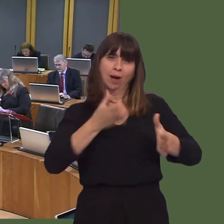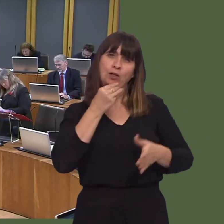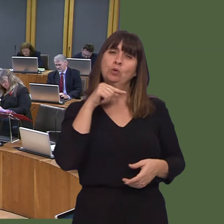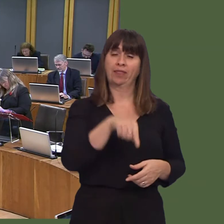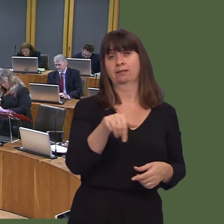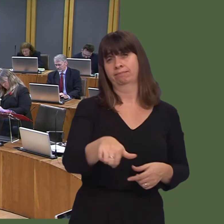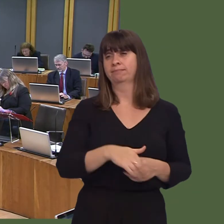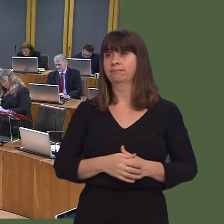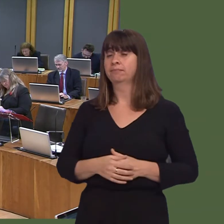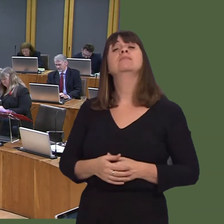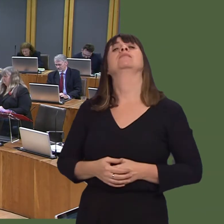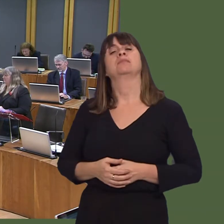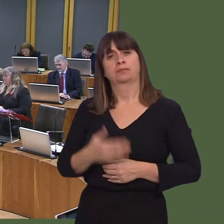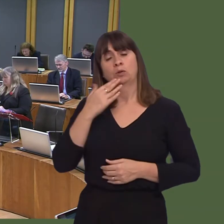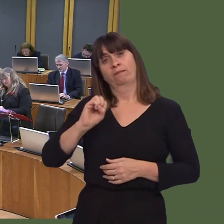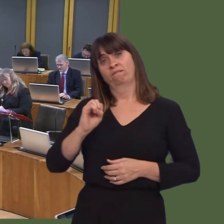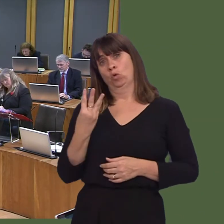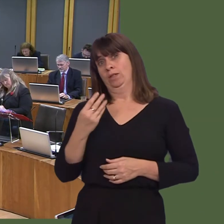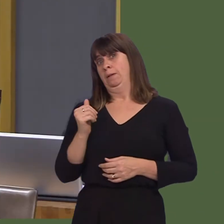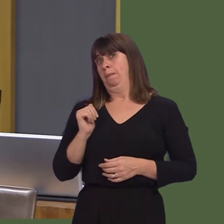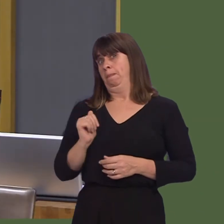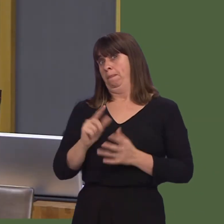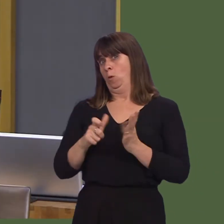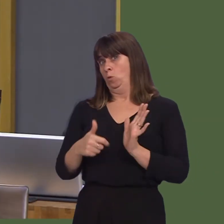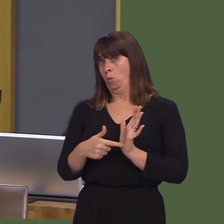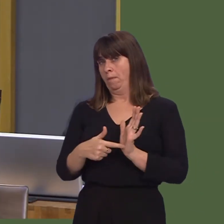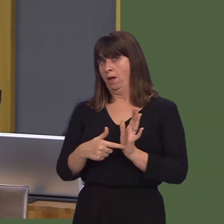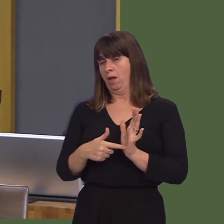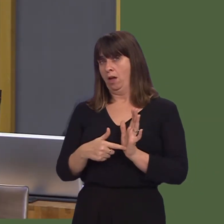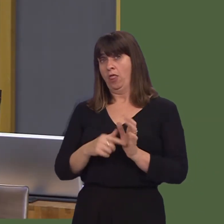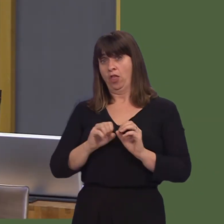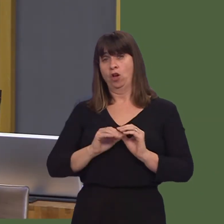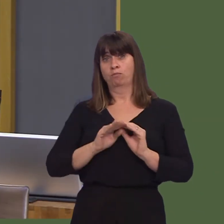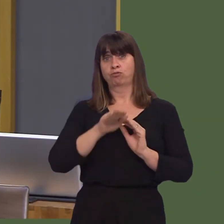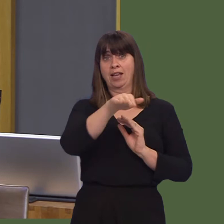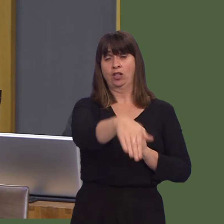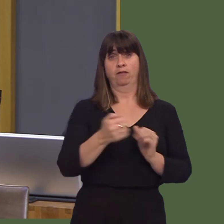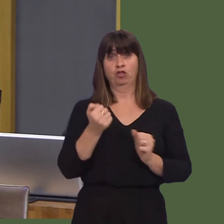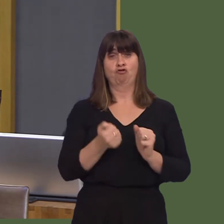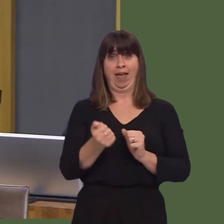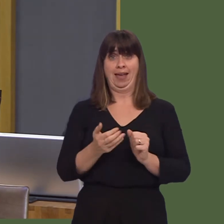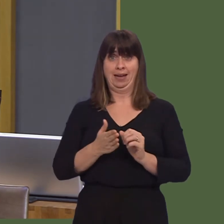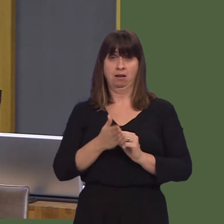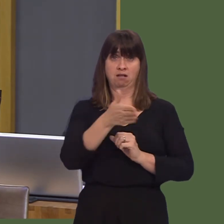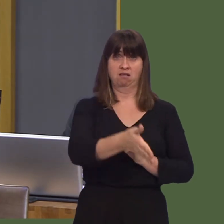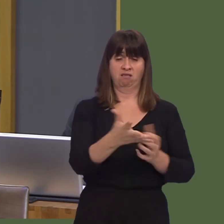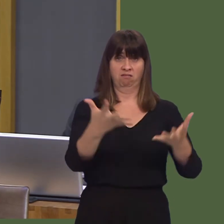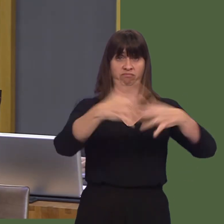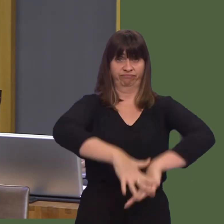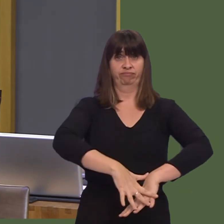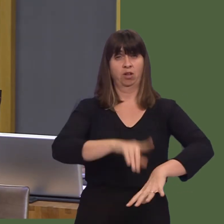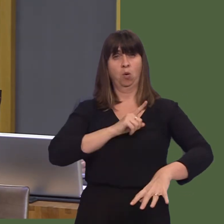On the fourteenth of this month, this railway bridge was demolished after a lorry struck